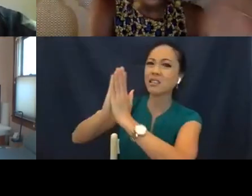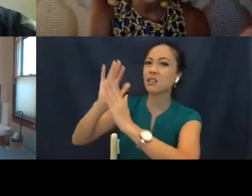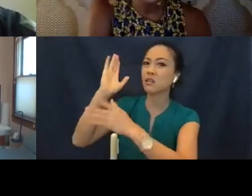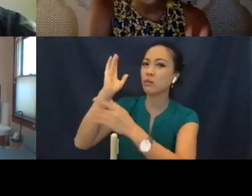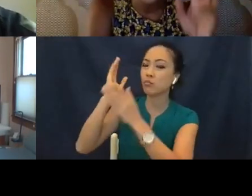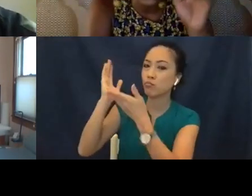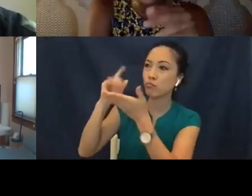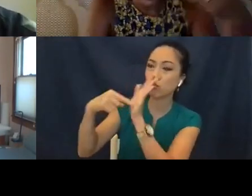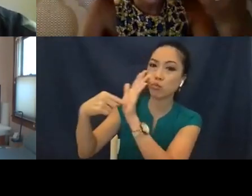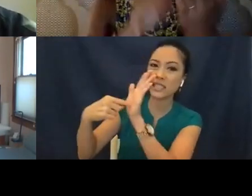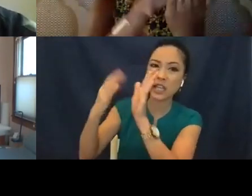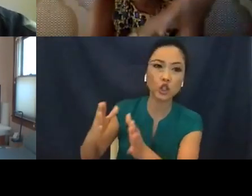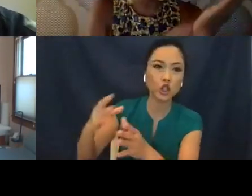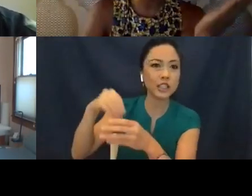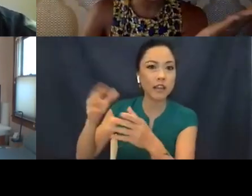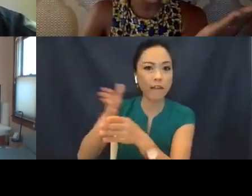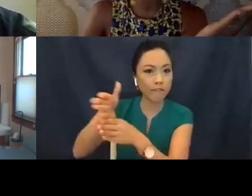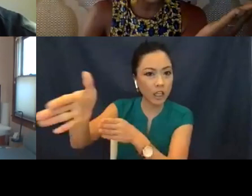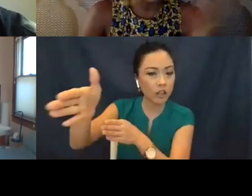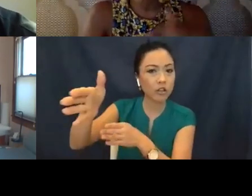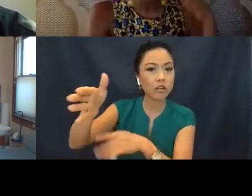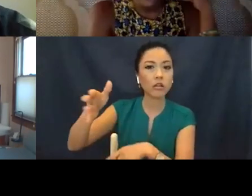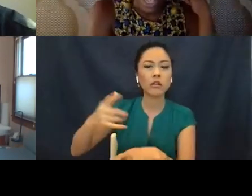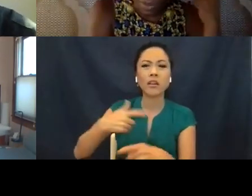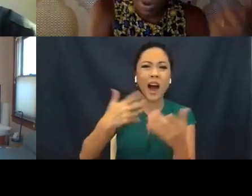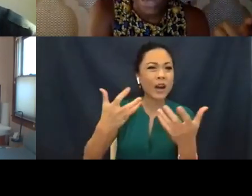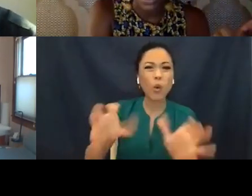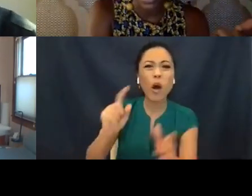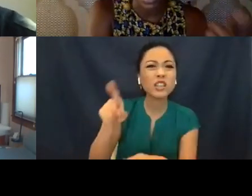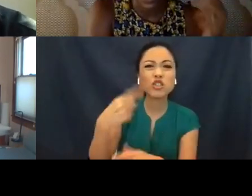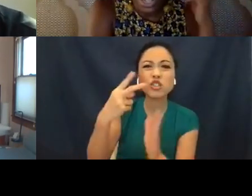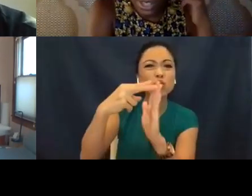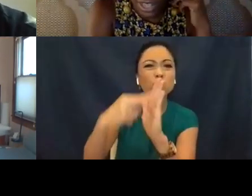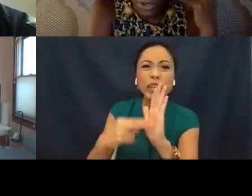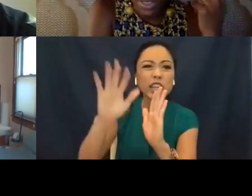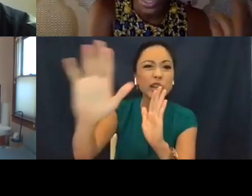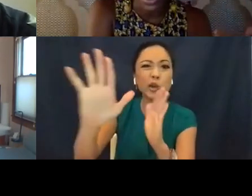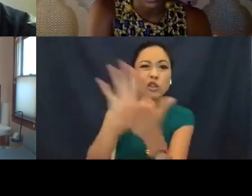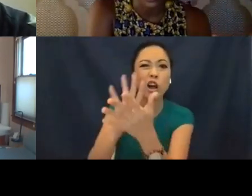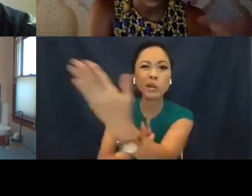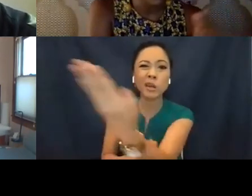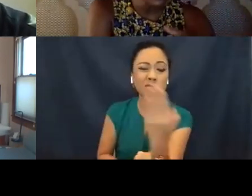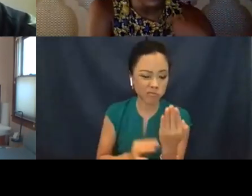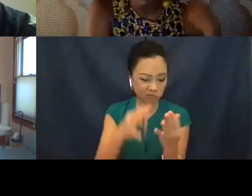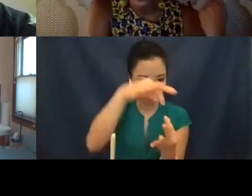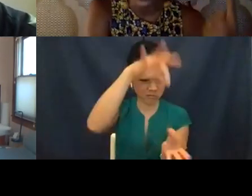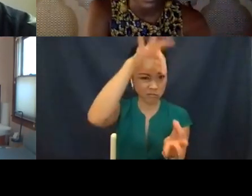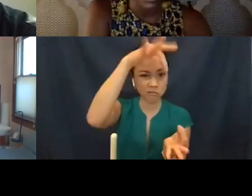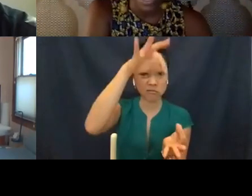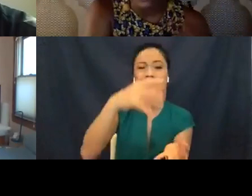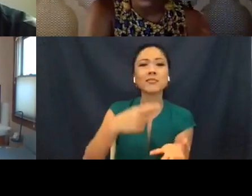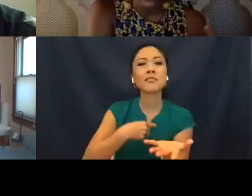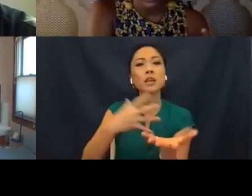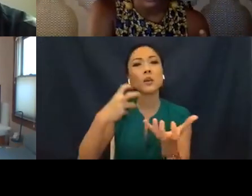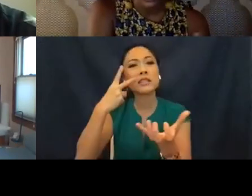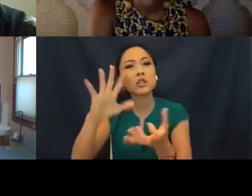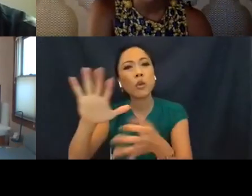I don't want to just read your document, I want to understand your practices, I want to understand your thinking. I don't want to go back into the hamster wheel as